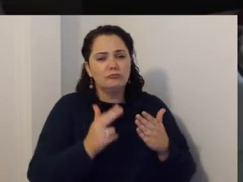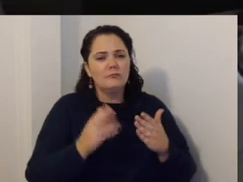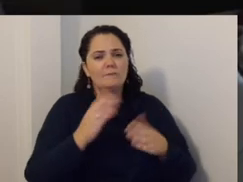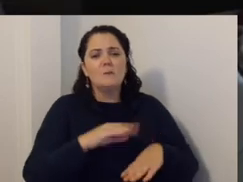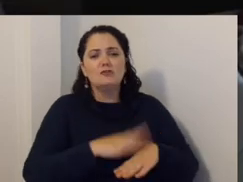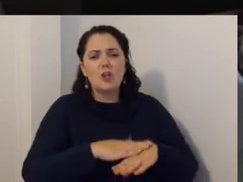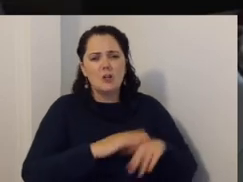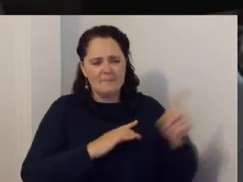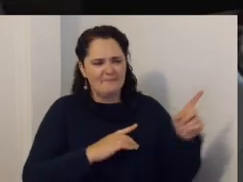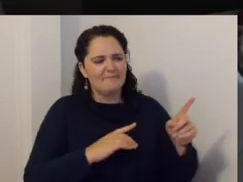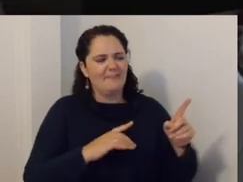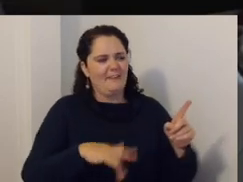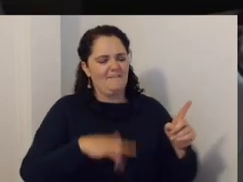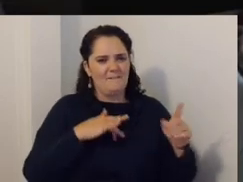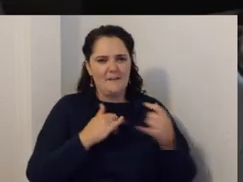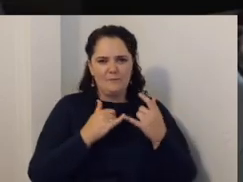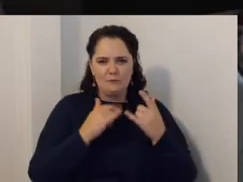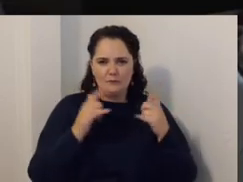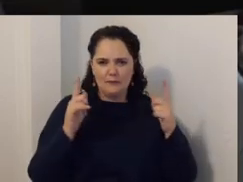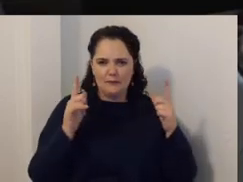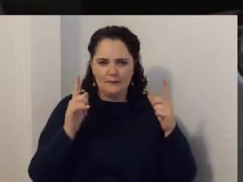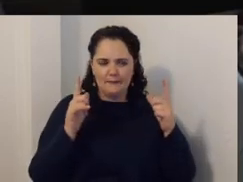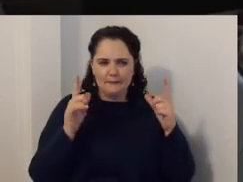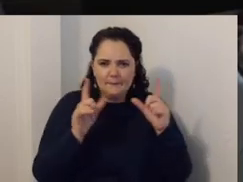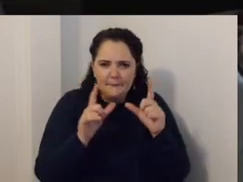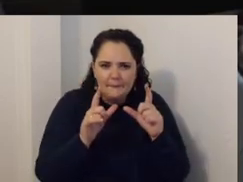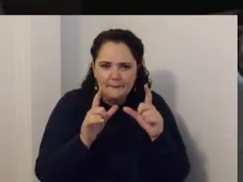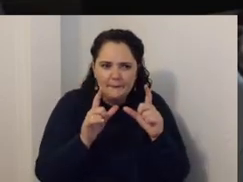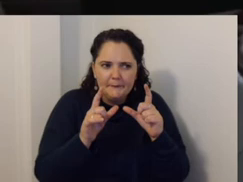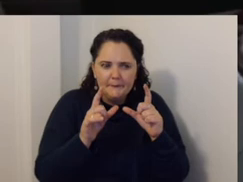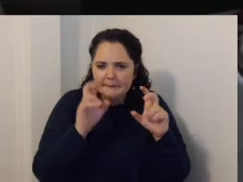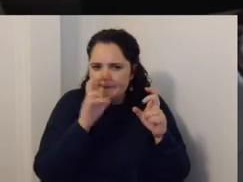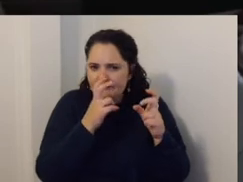they feel theatrical in stage and the darkness is closing in against this light which is pushing